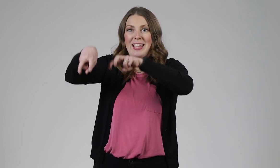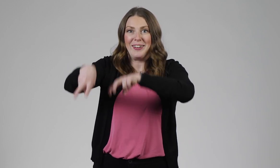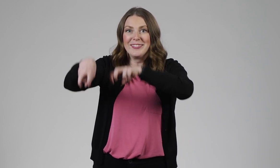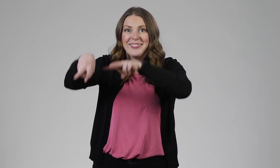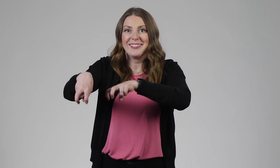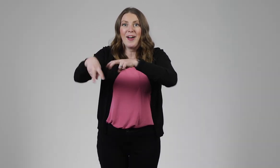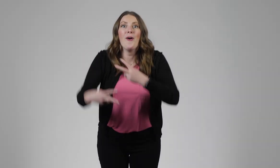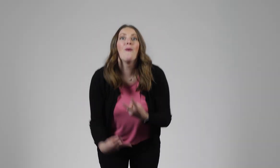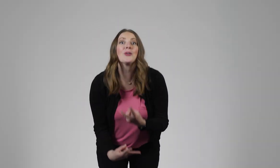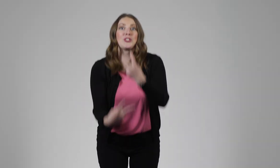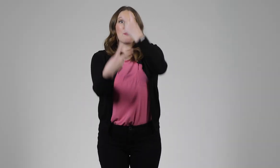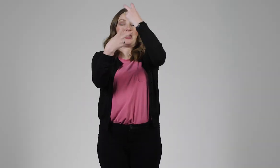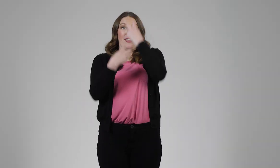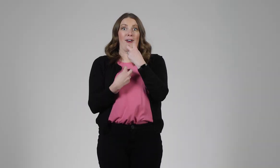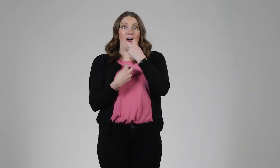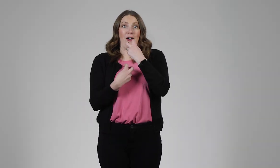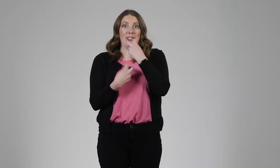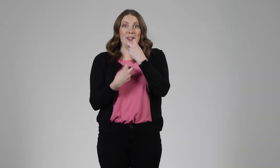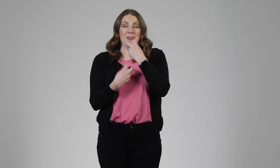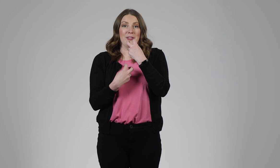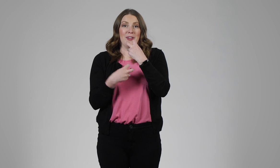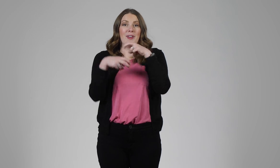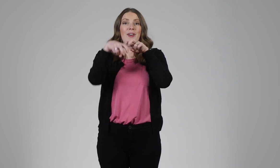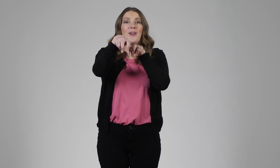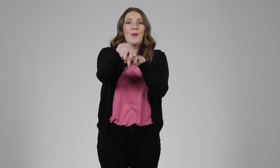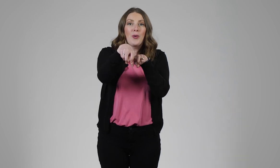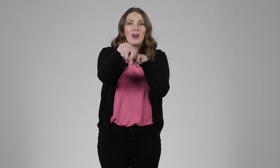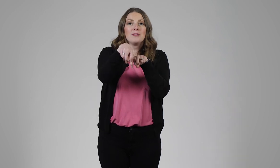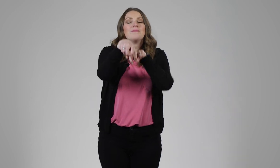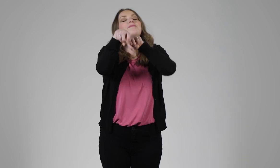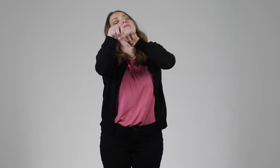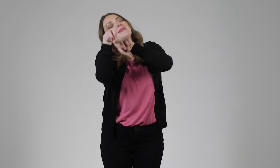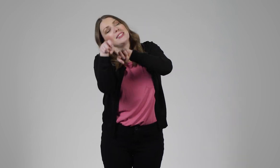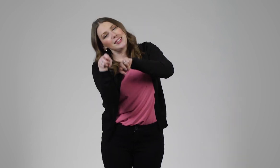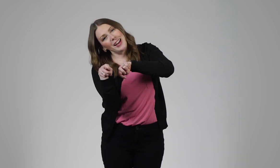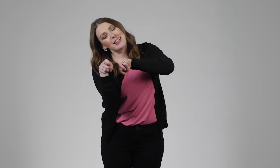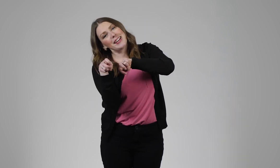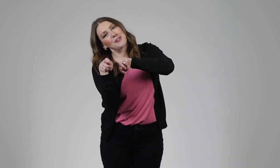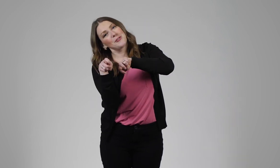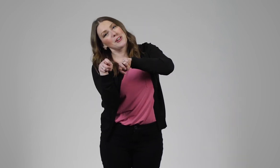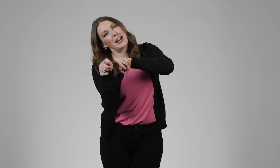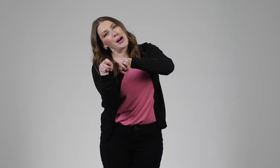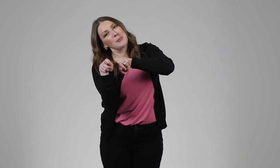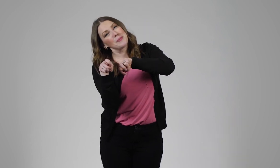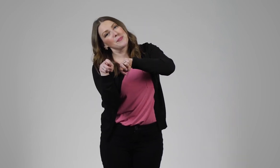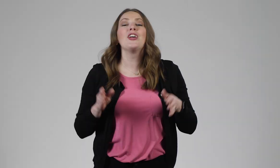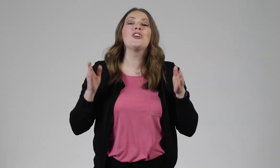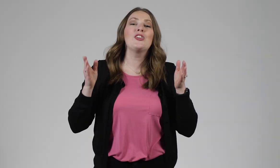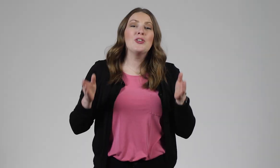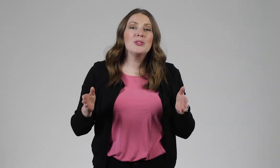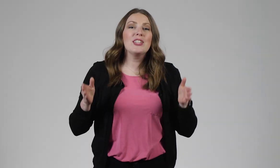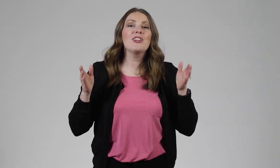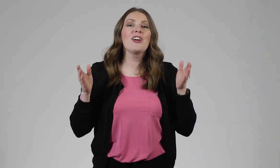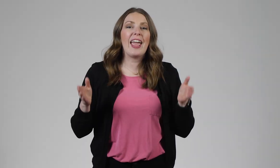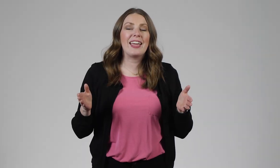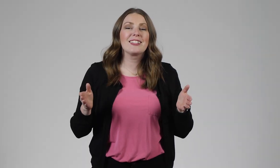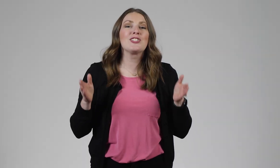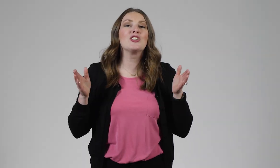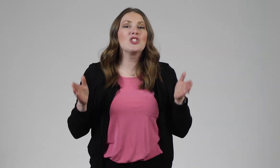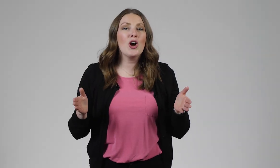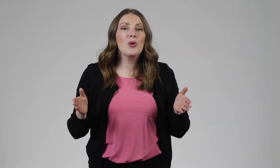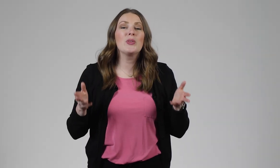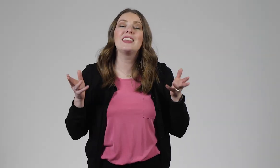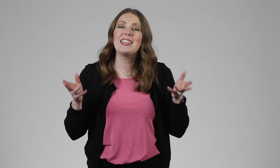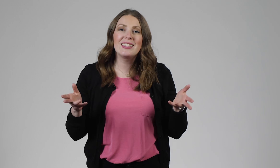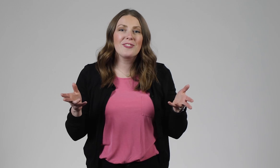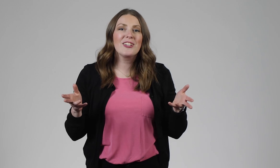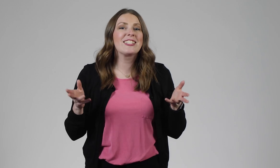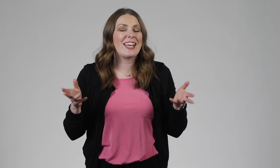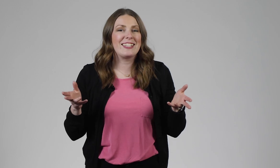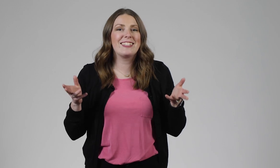down or jumping on you or laying down for a nap. Using your hands to show these different sizes